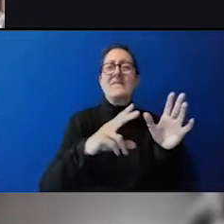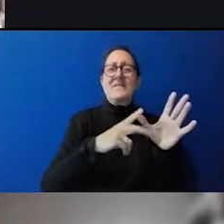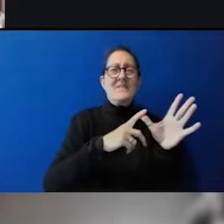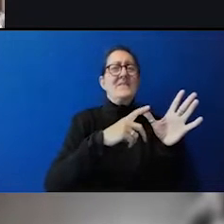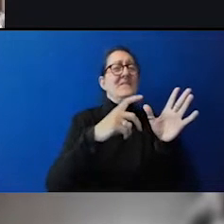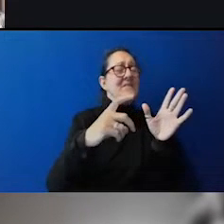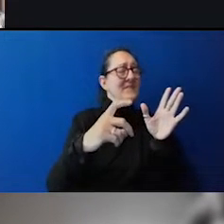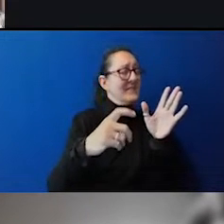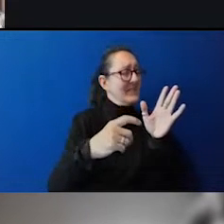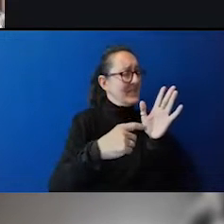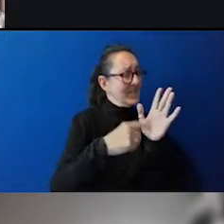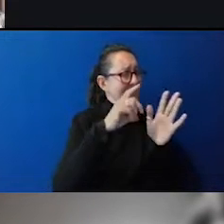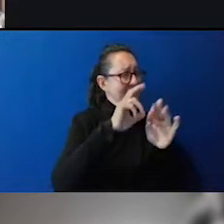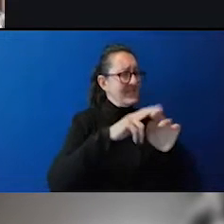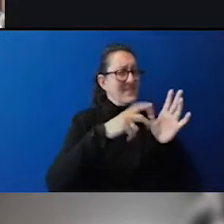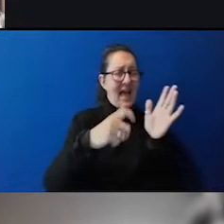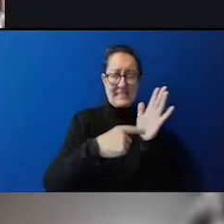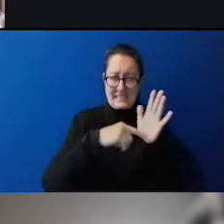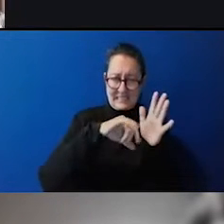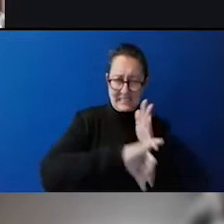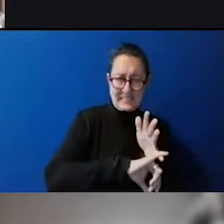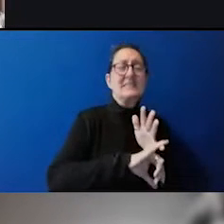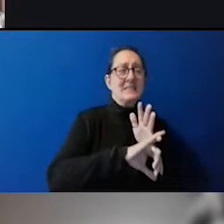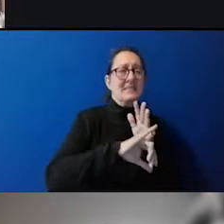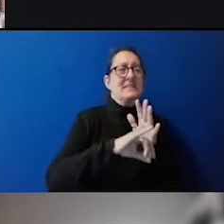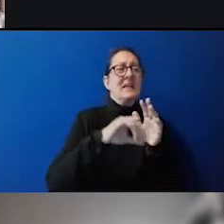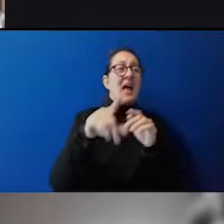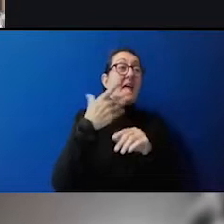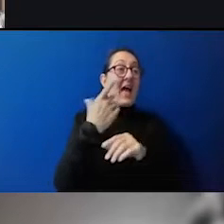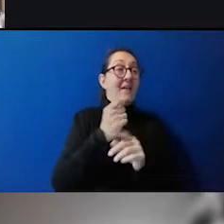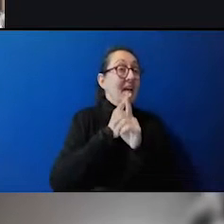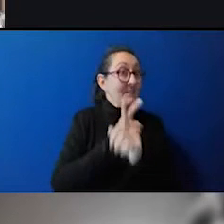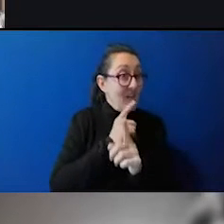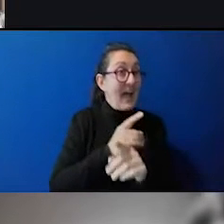in families so we can give advice information assistance representation depending on people's